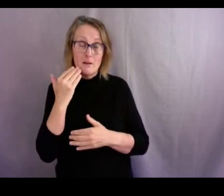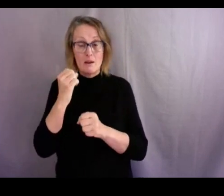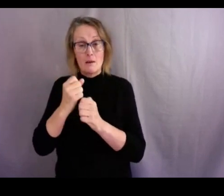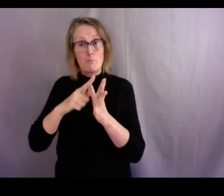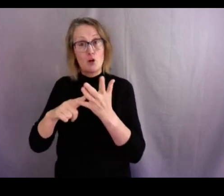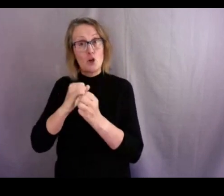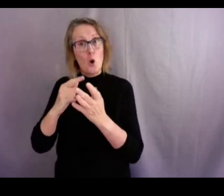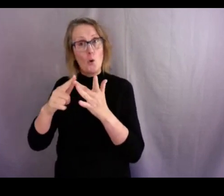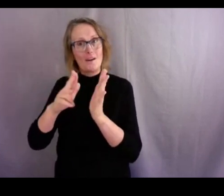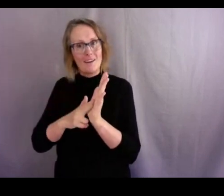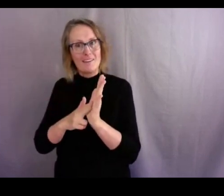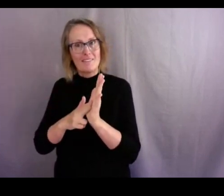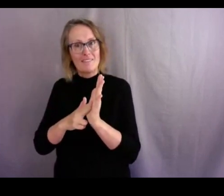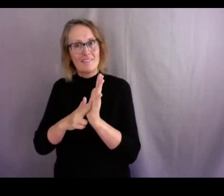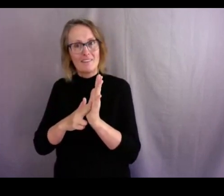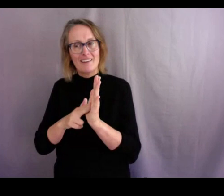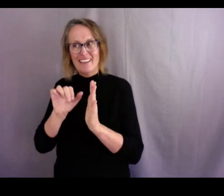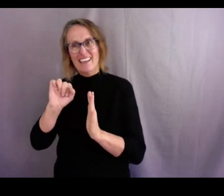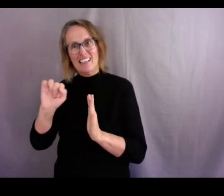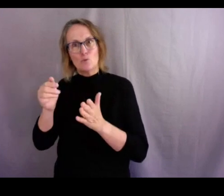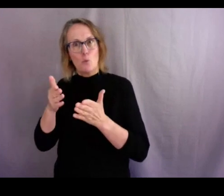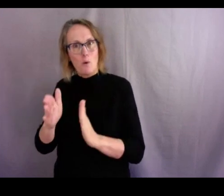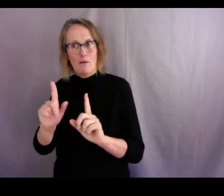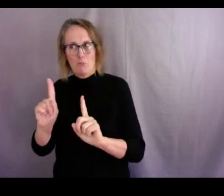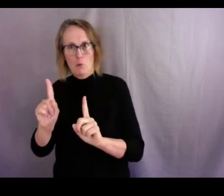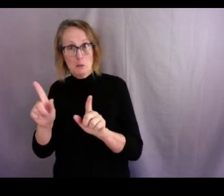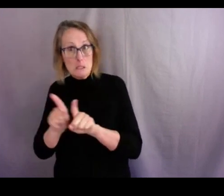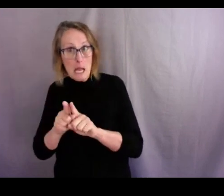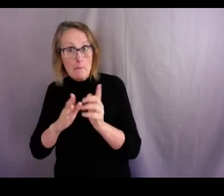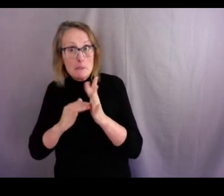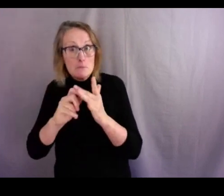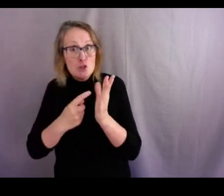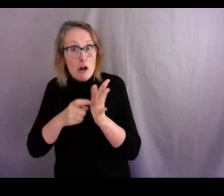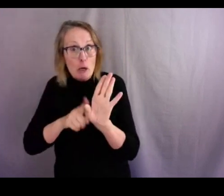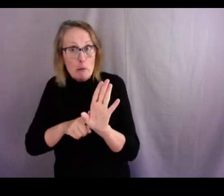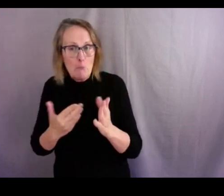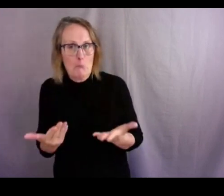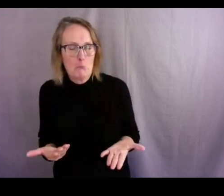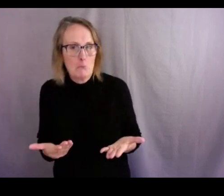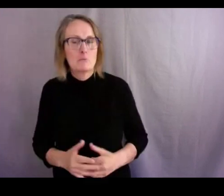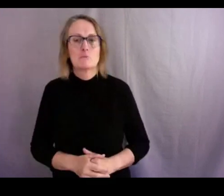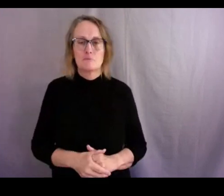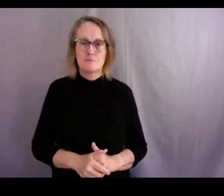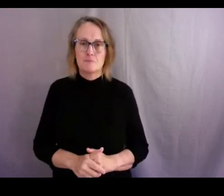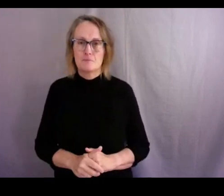to the oppression of the women by missionaries. I think there's a historical misunderstanding there.